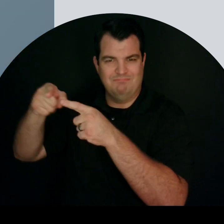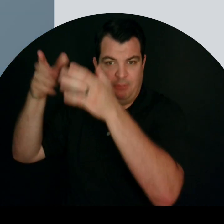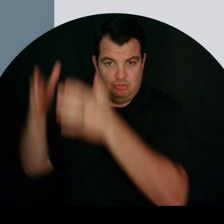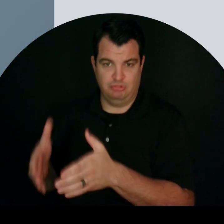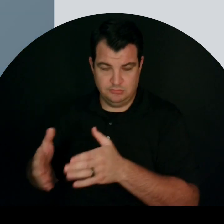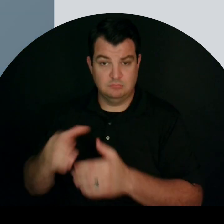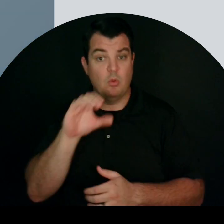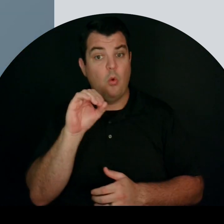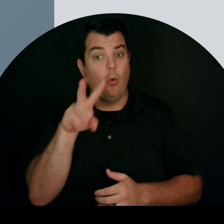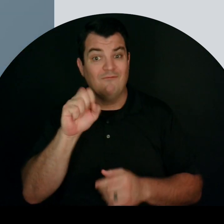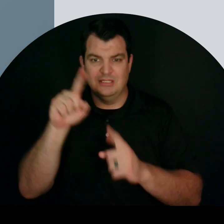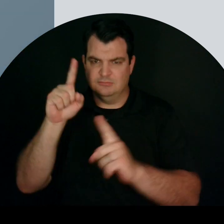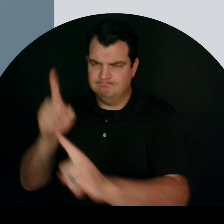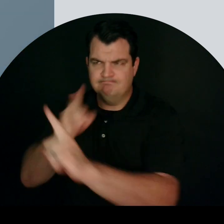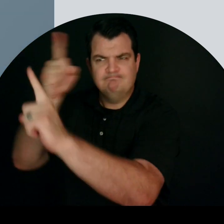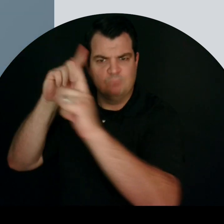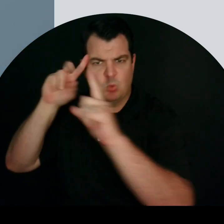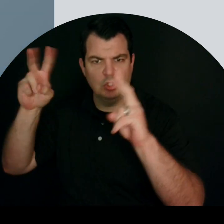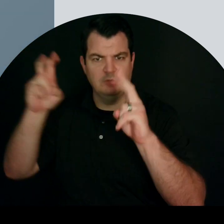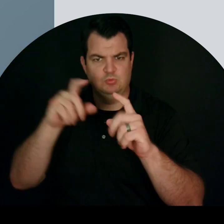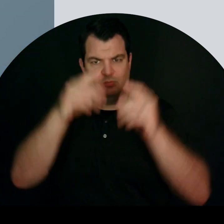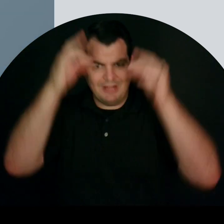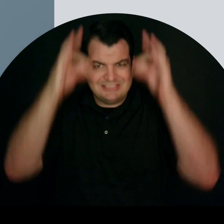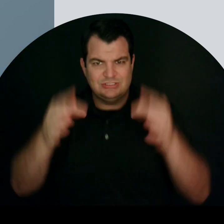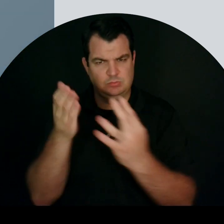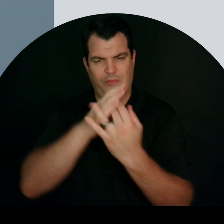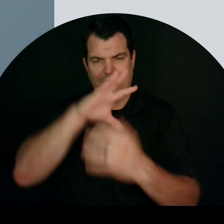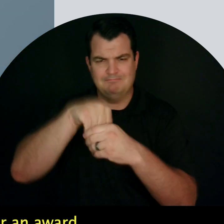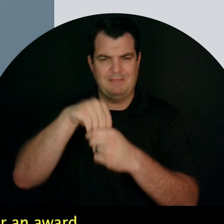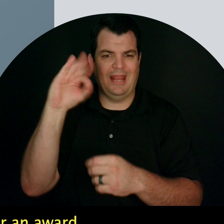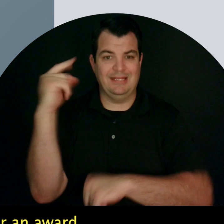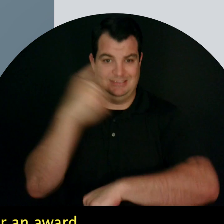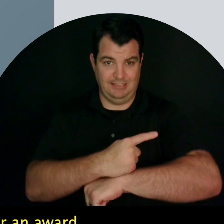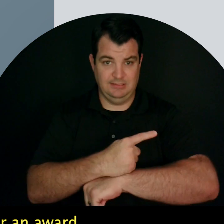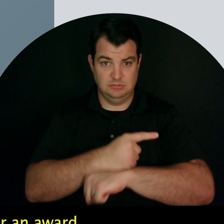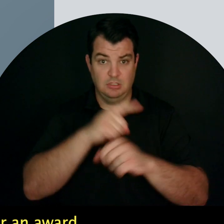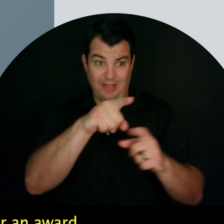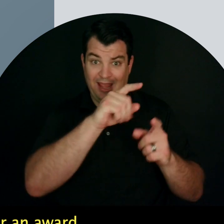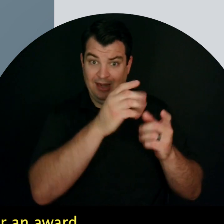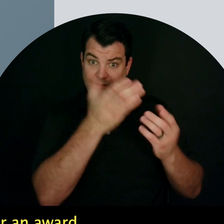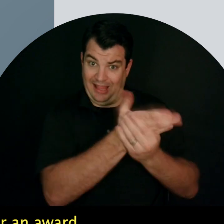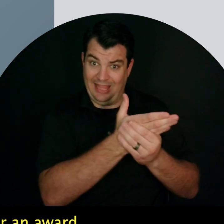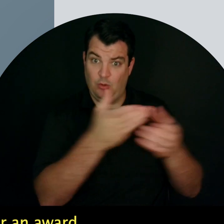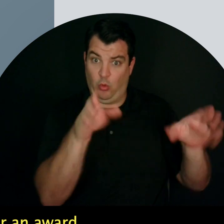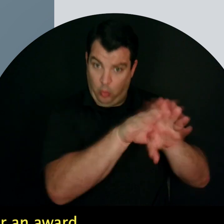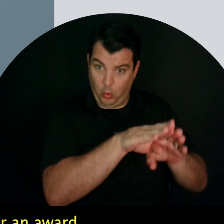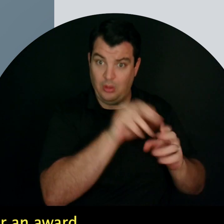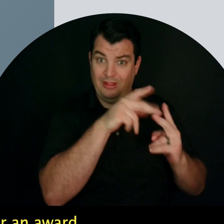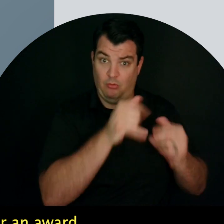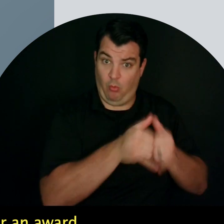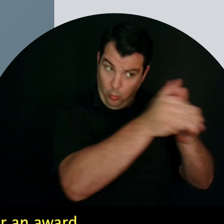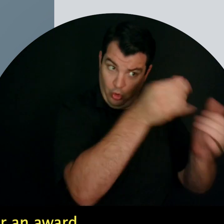OVS strives to issue a decision within 90 days. The case is closed with either an award or denial decision letter